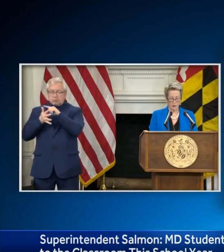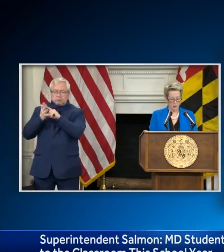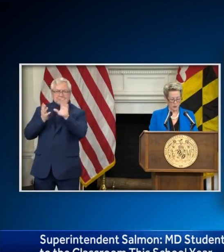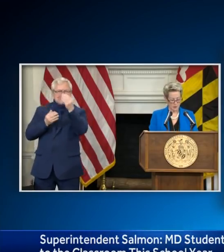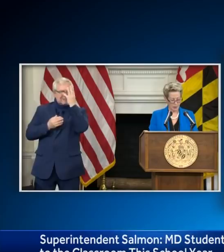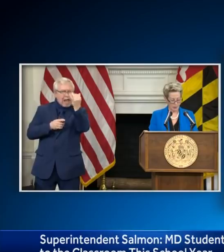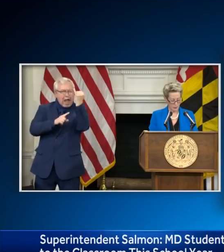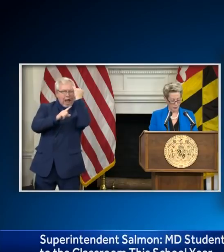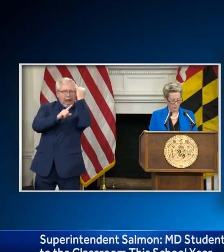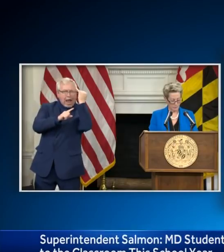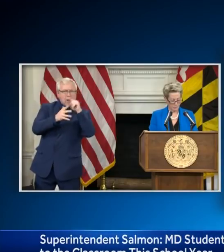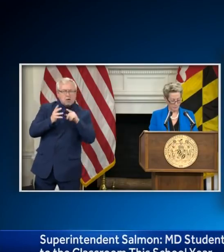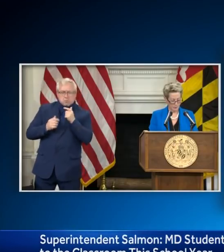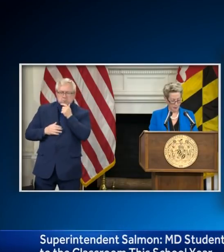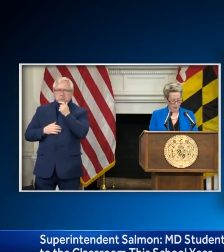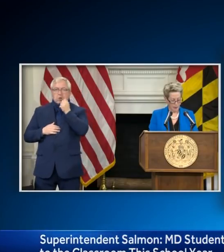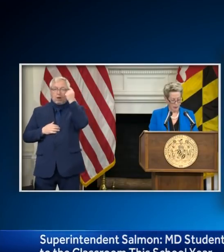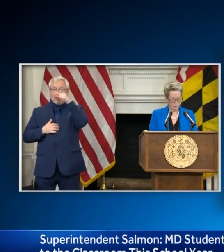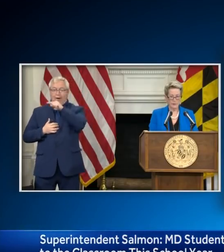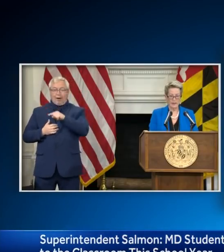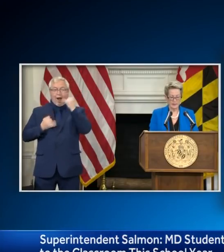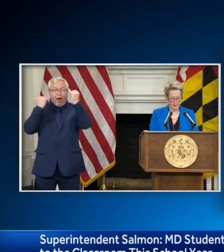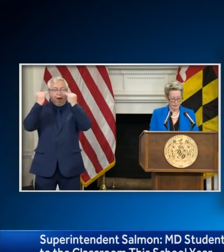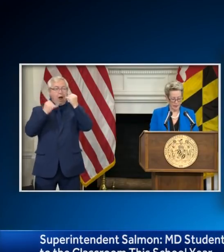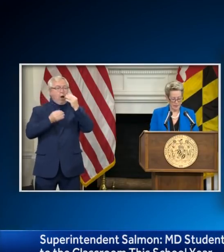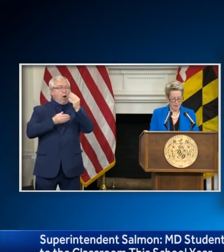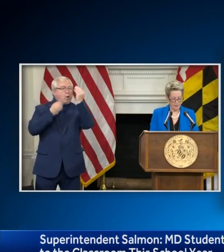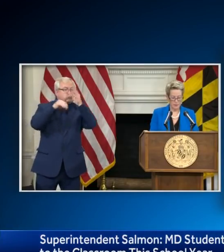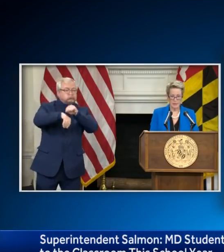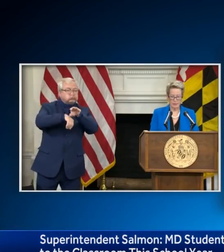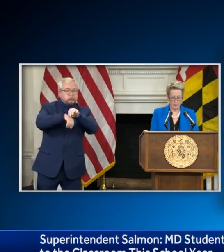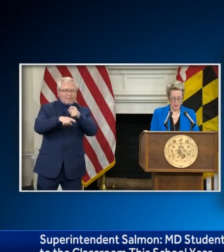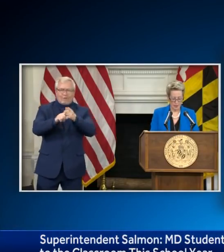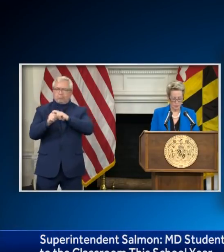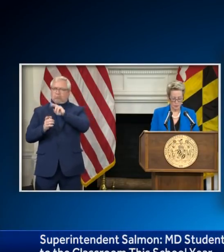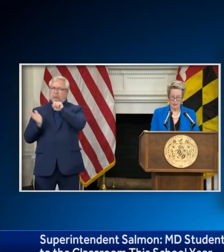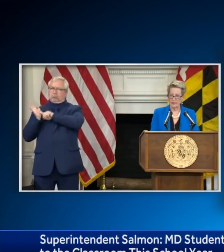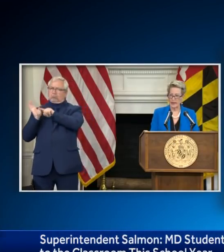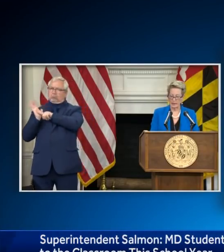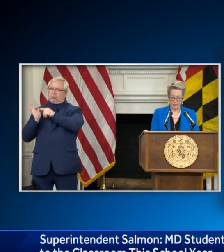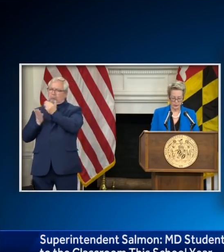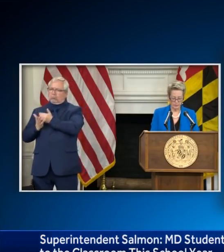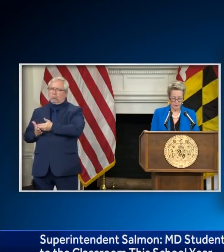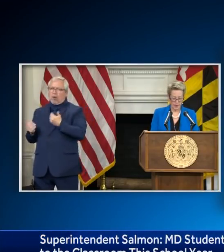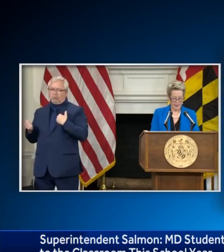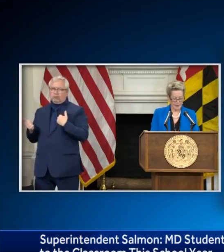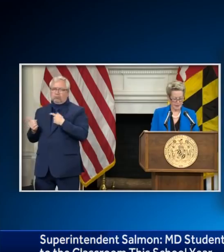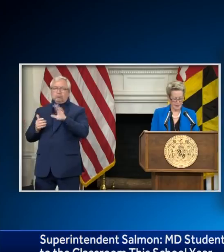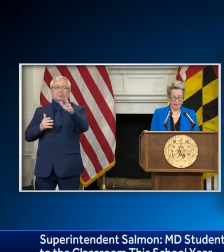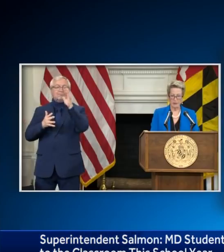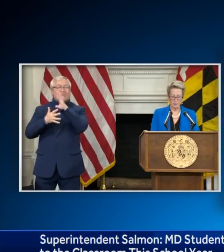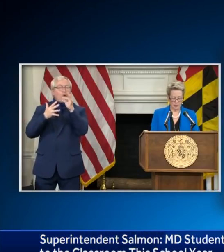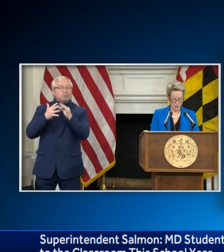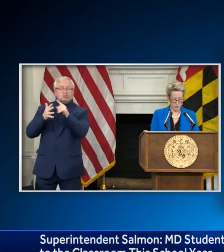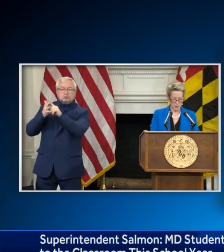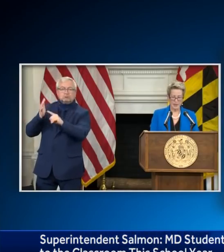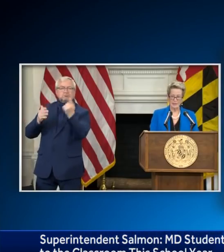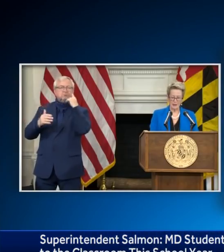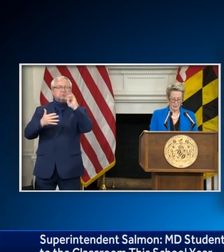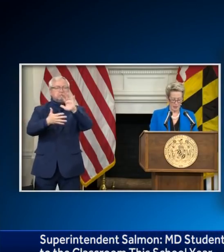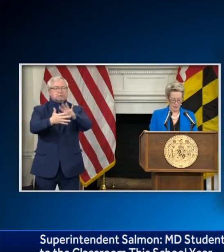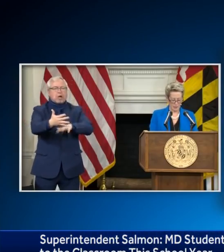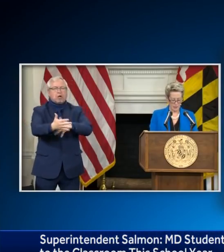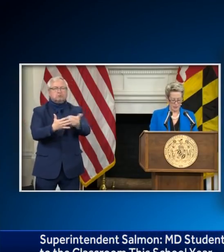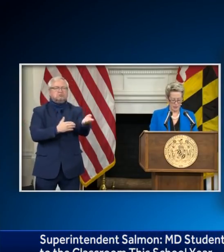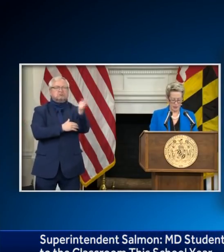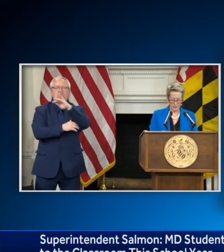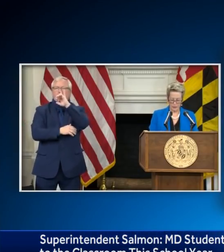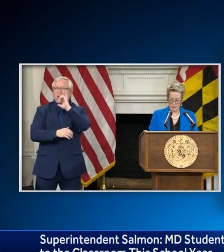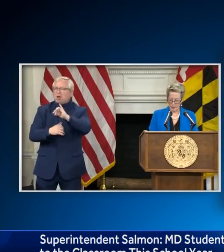IT OUTLINES A SET OF OPTIONS AND CONSIDERATIONS DEVELOP FROM BEST PRACTICES AND AVAILABLE RESEARCH ACROSS THE COUNTRY.